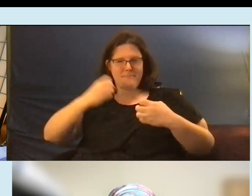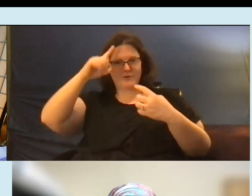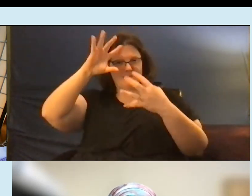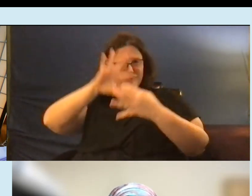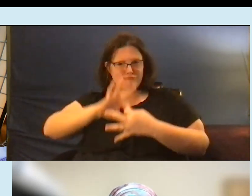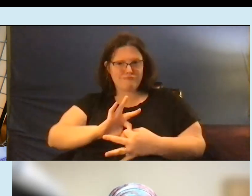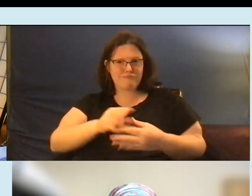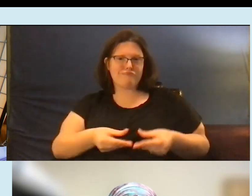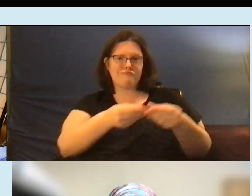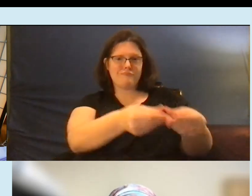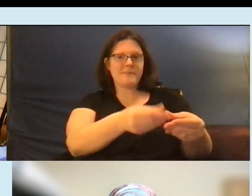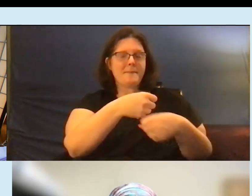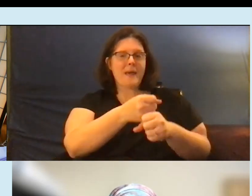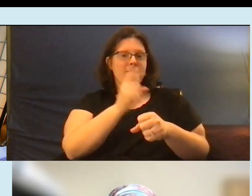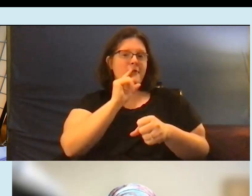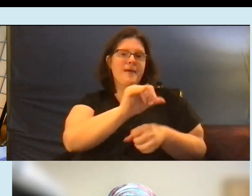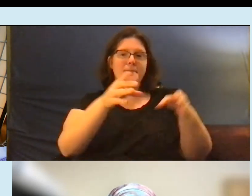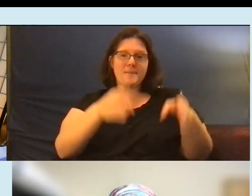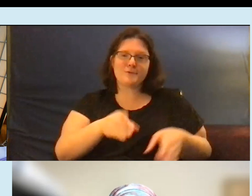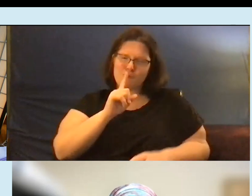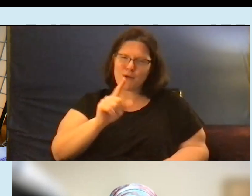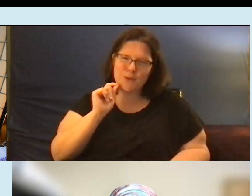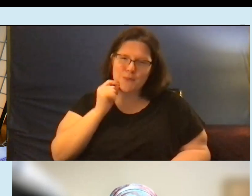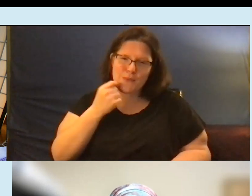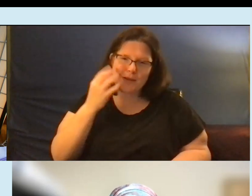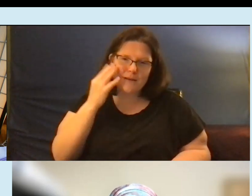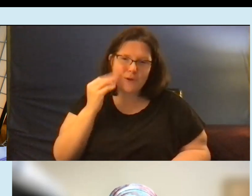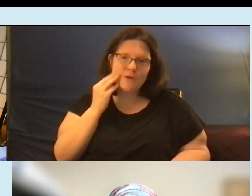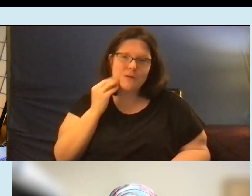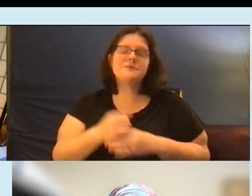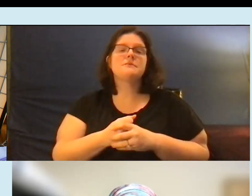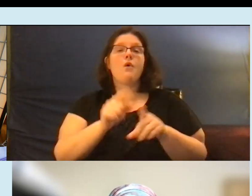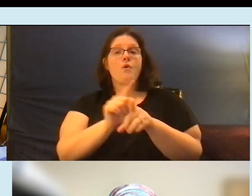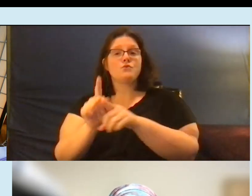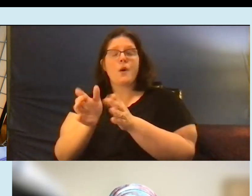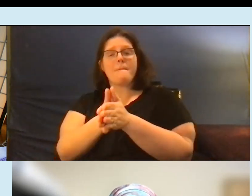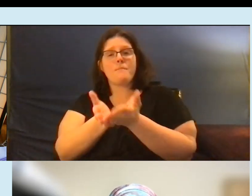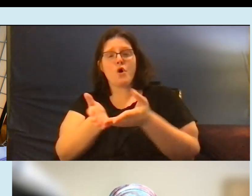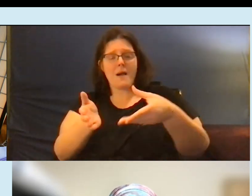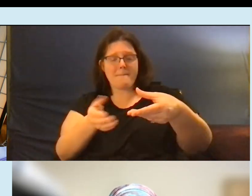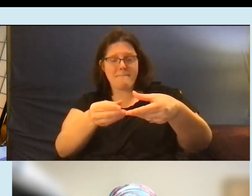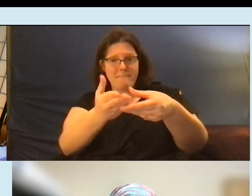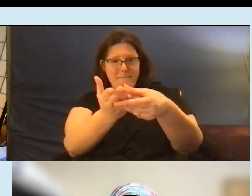um to be able to do that, and um and also book binding is not great for my body in general